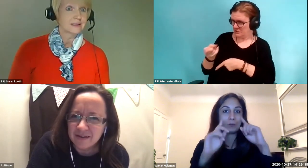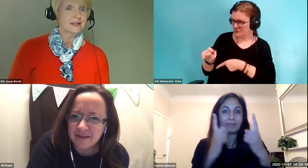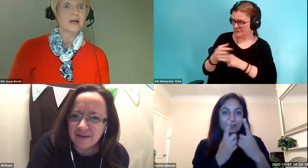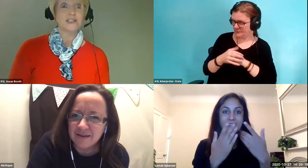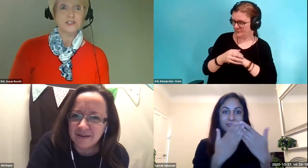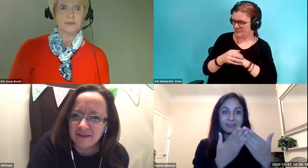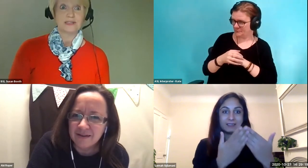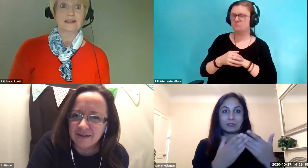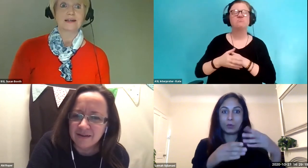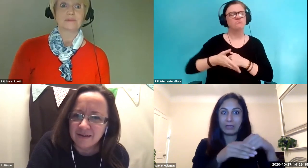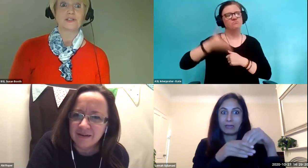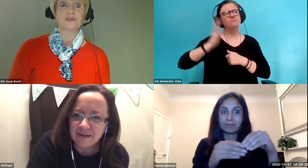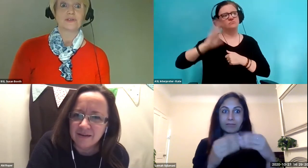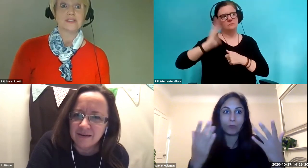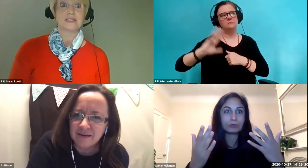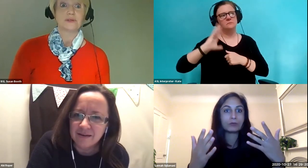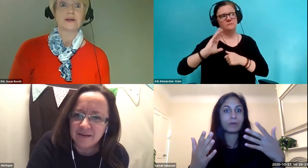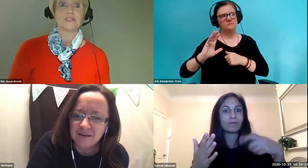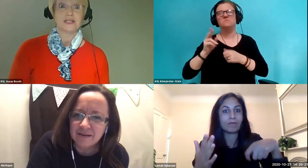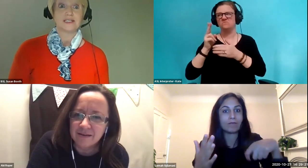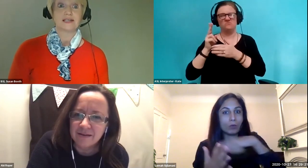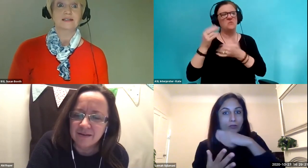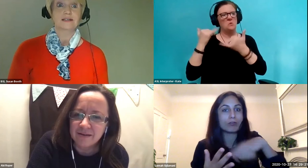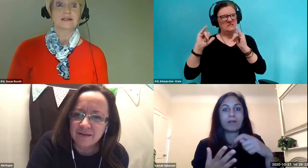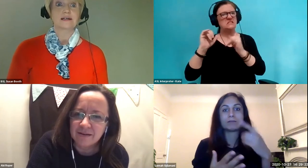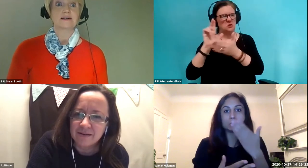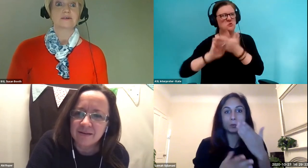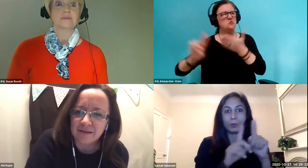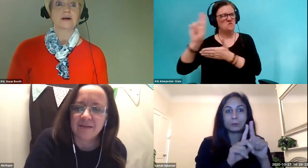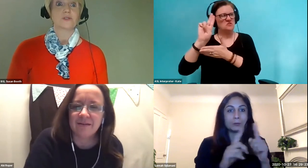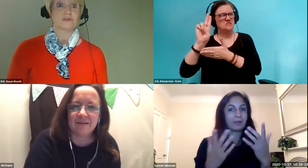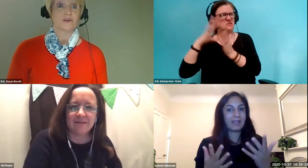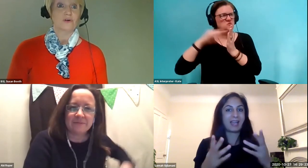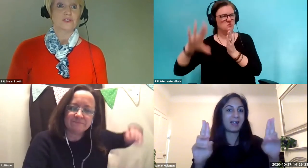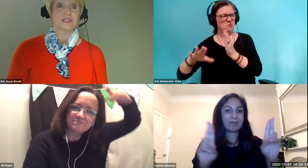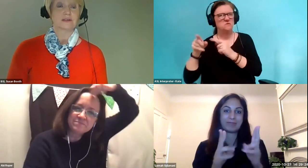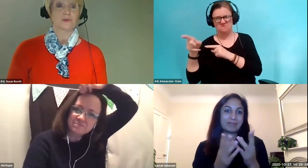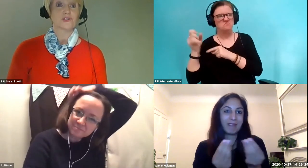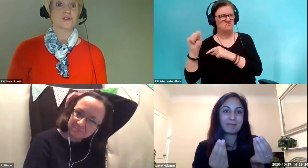um I used to be um at university when I was studying um I was involved in an orchestra